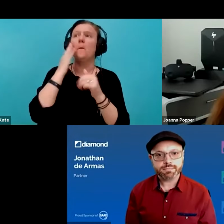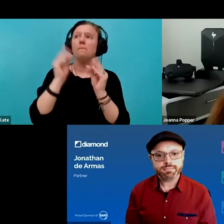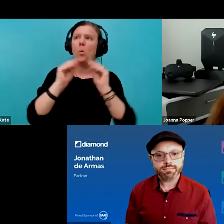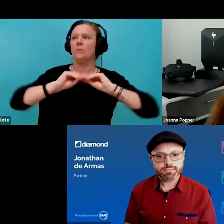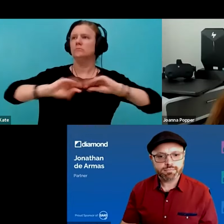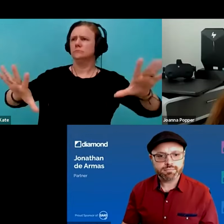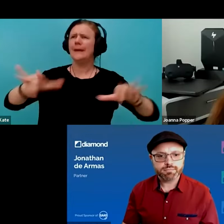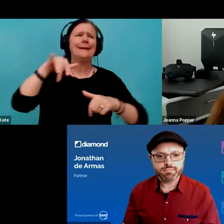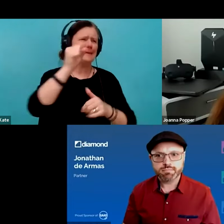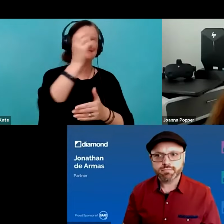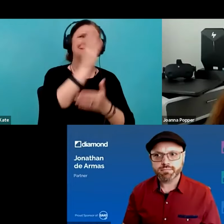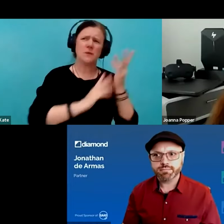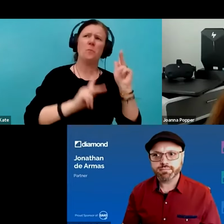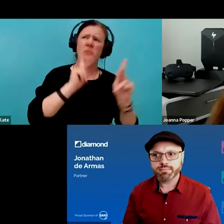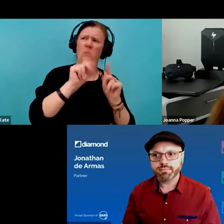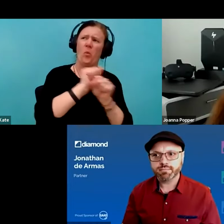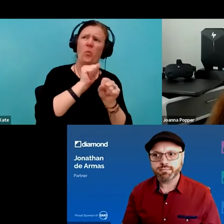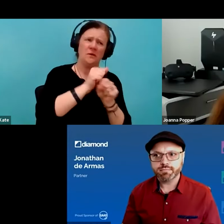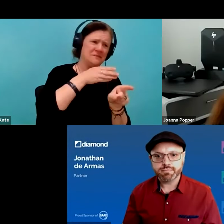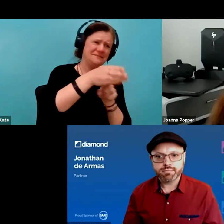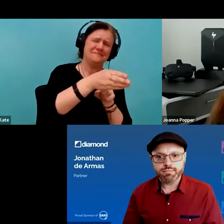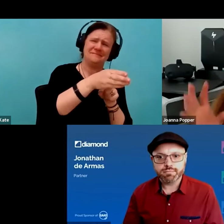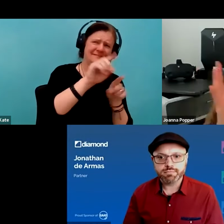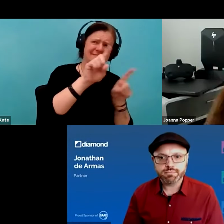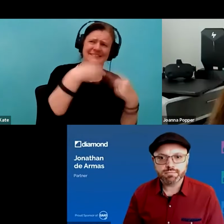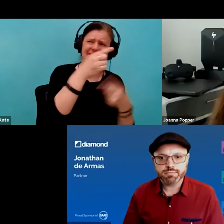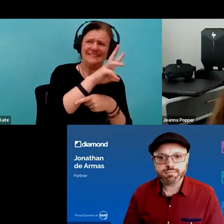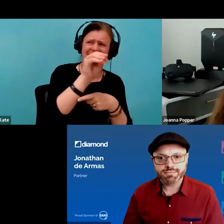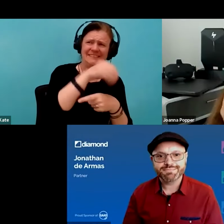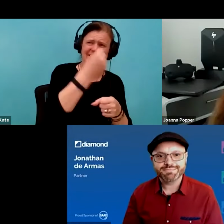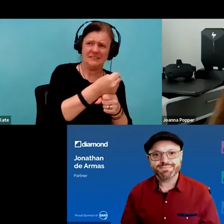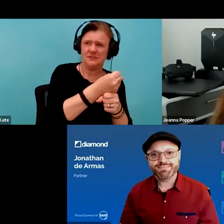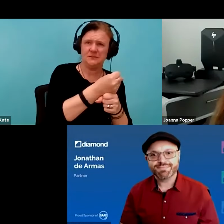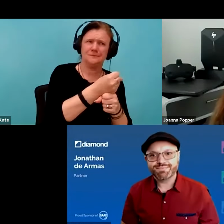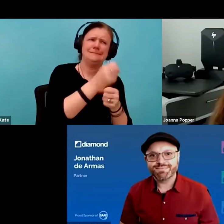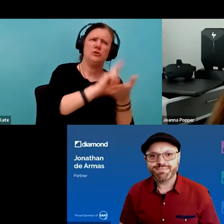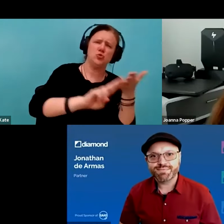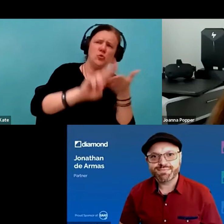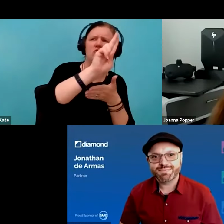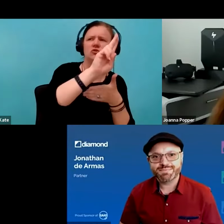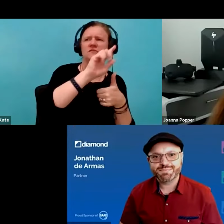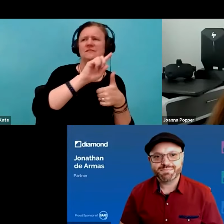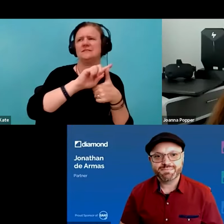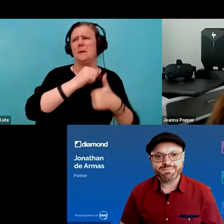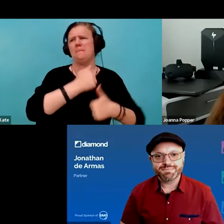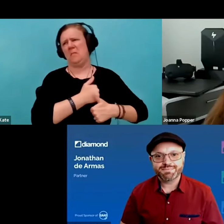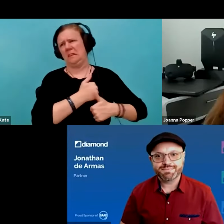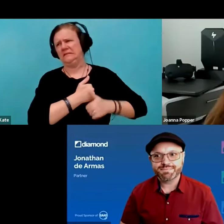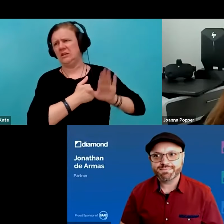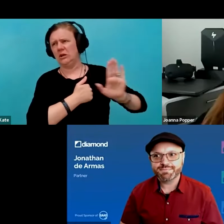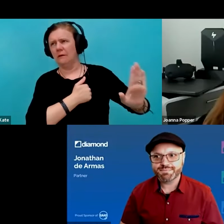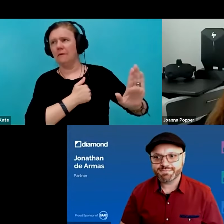been people working in this field for 50-60 years, but you know Joanna Popper: In universities in you know in military but having, having a